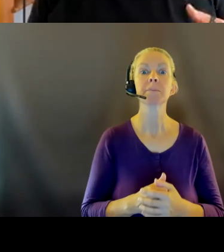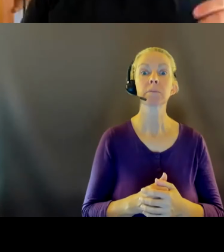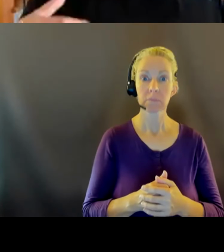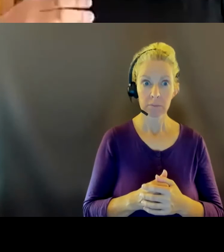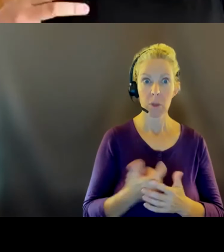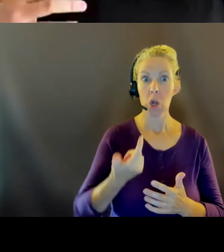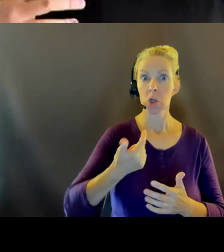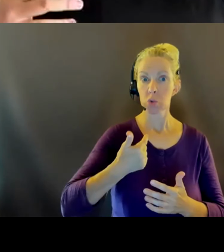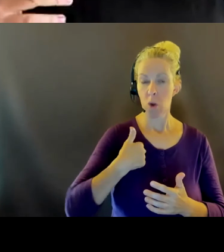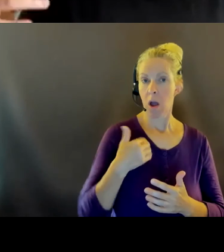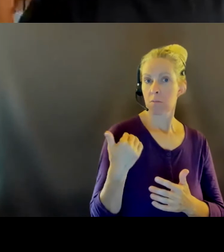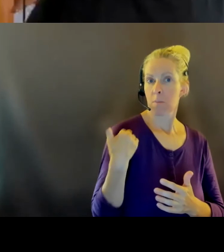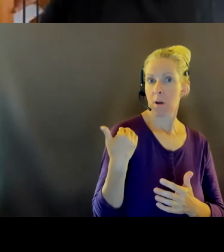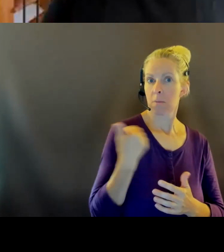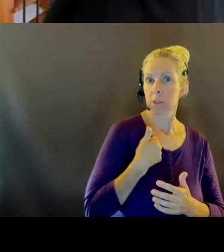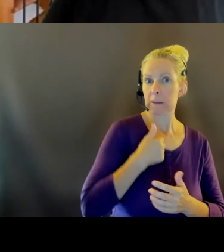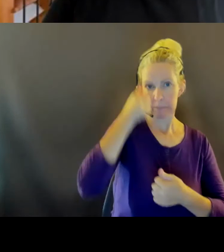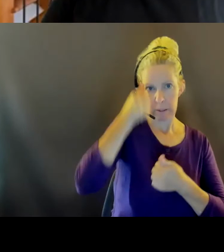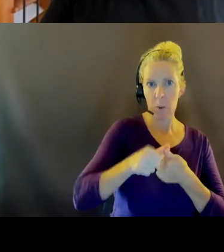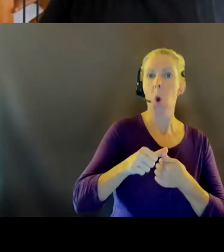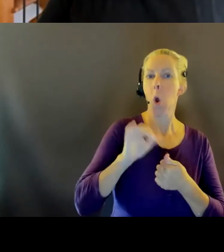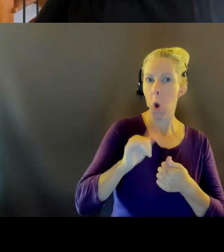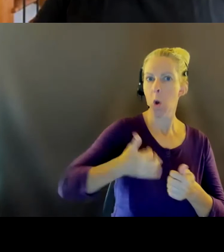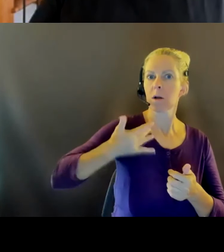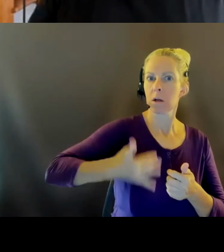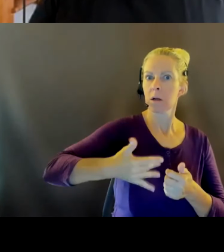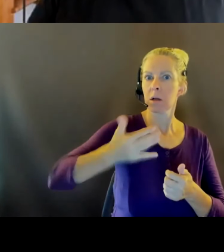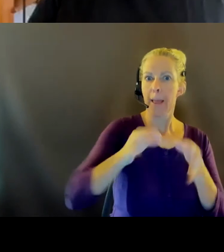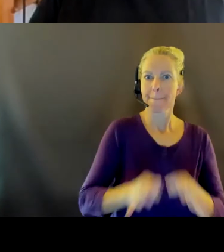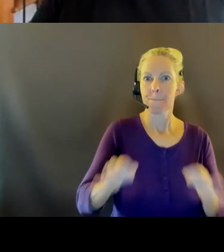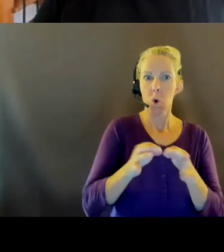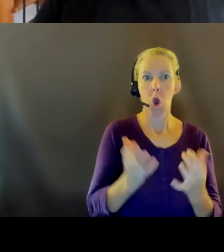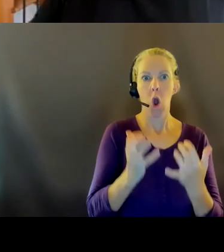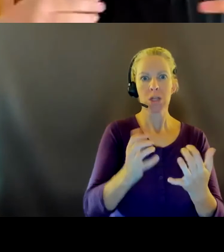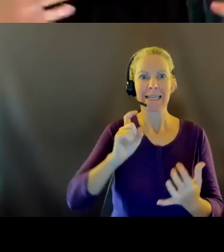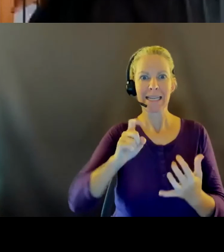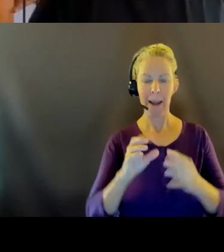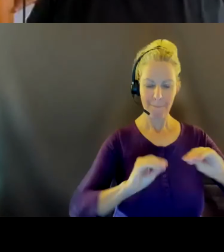If this was an in person conversation and it was a workshop for two hours, I don't want